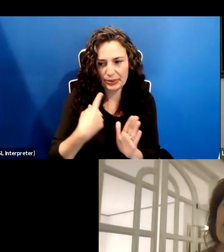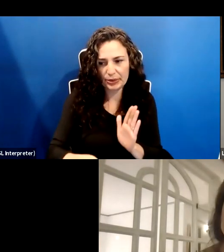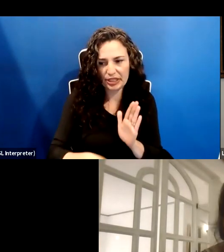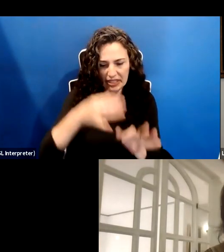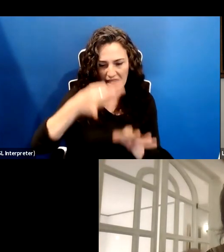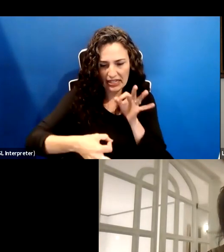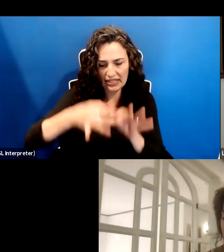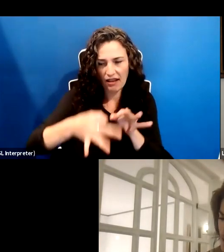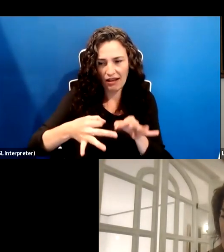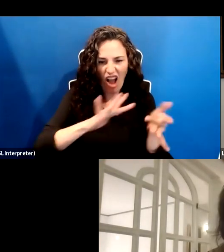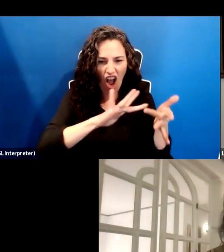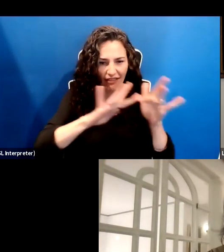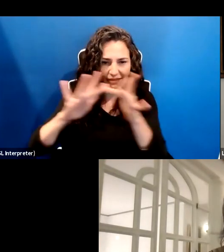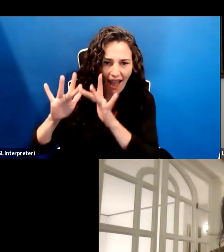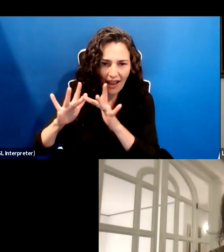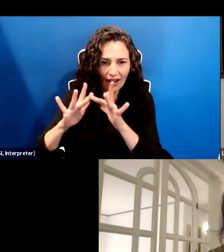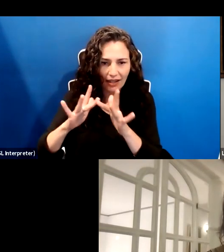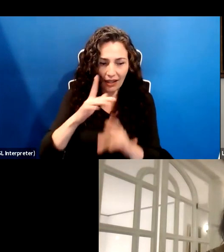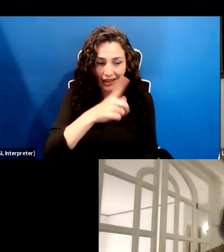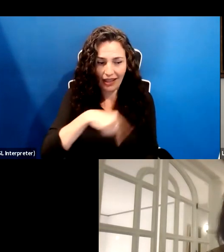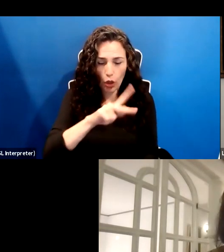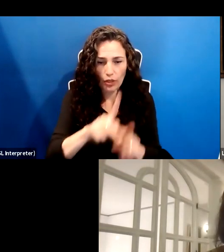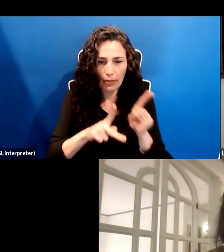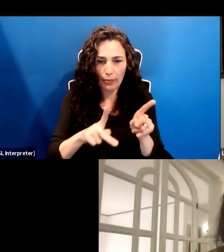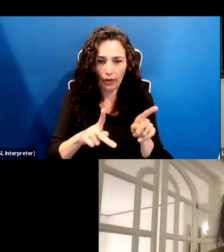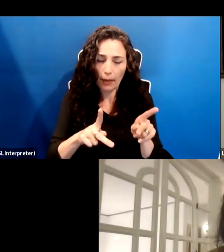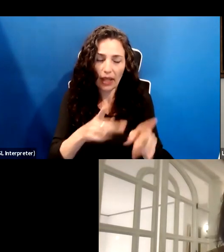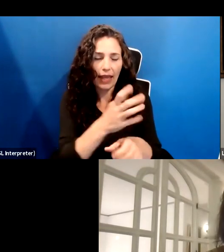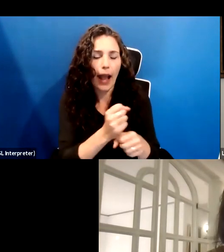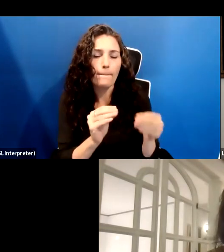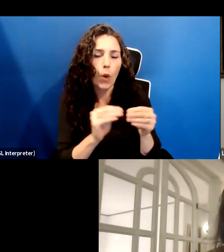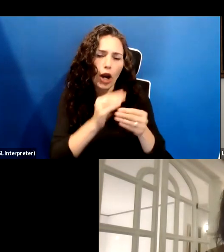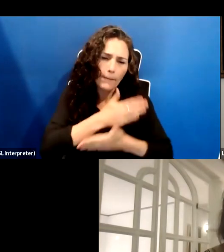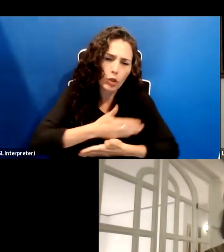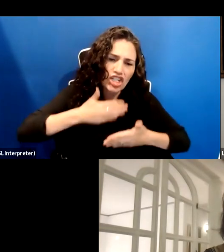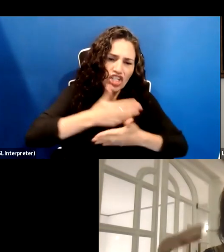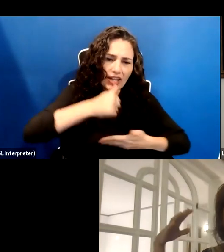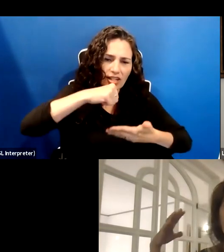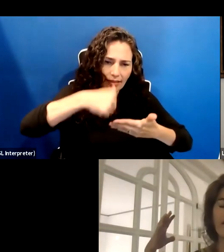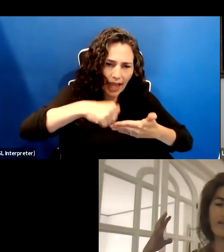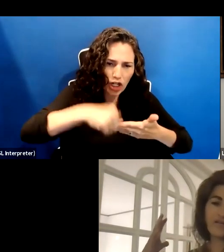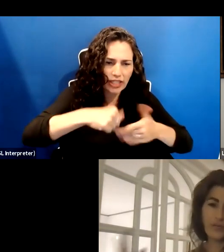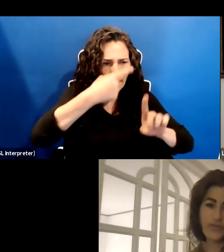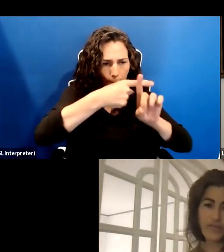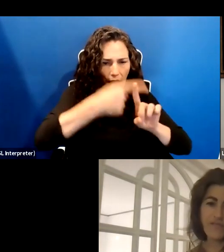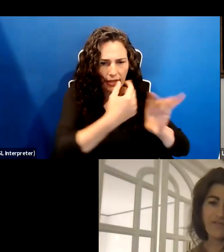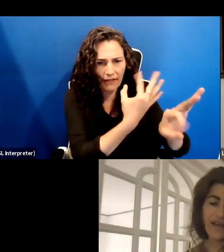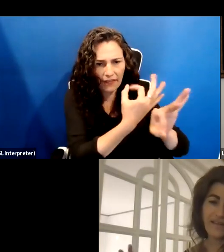far more letters of appreciation of people that have been in either groups that they've had